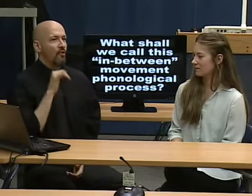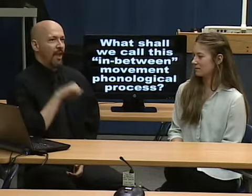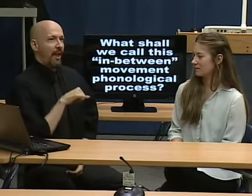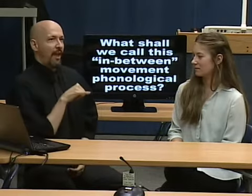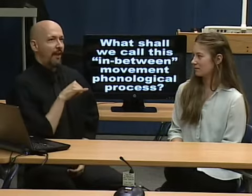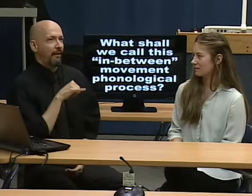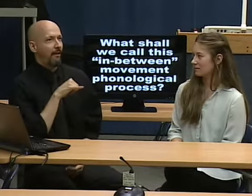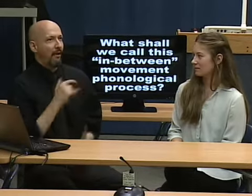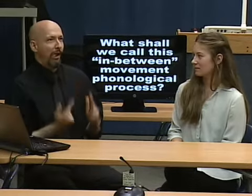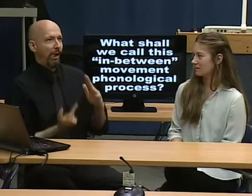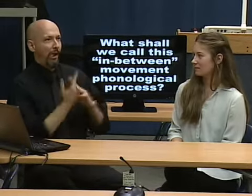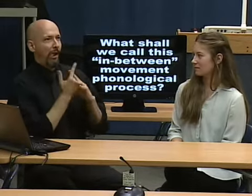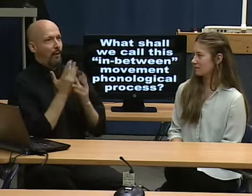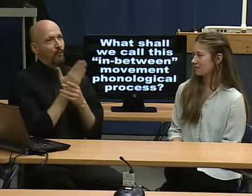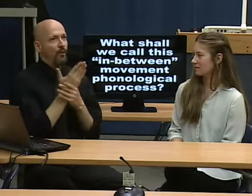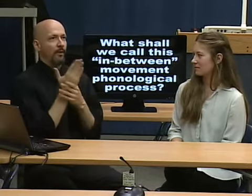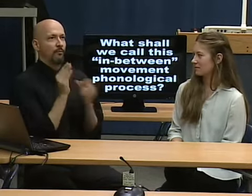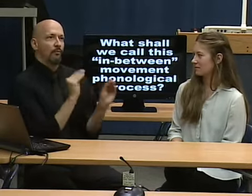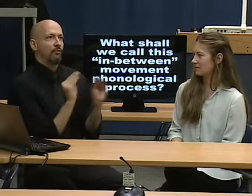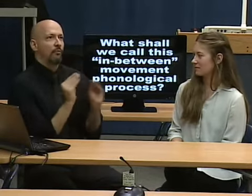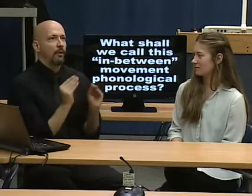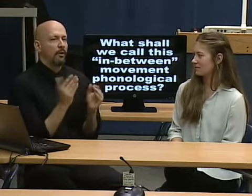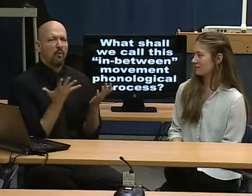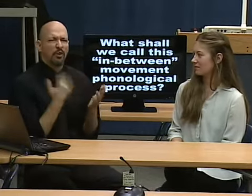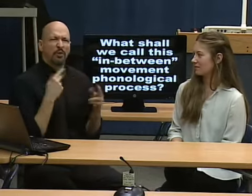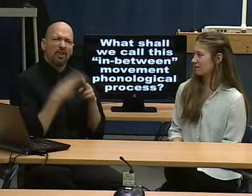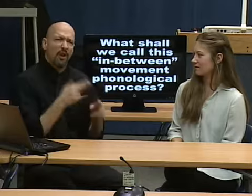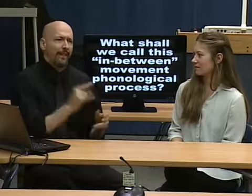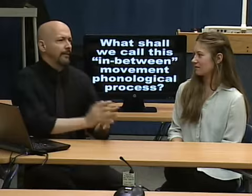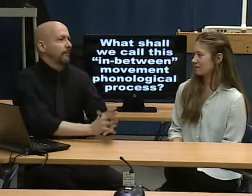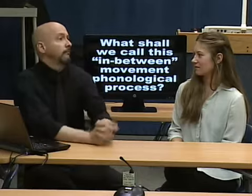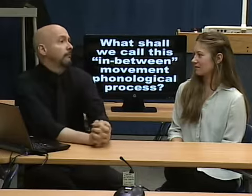So that movement that pops up, what do we call it?